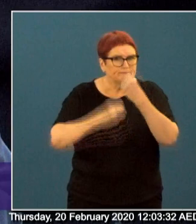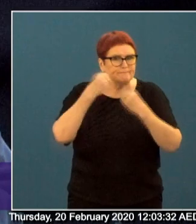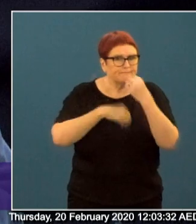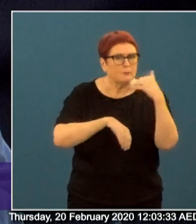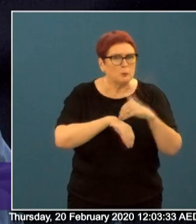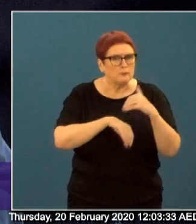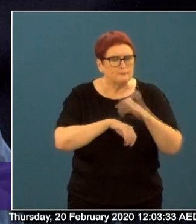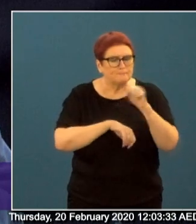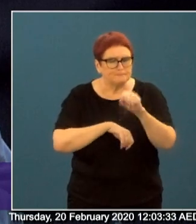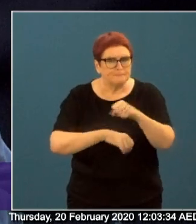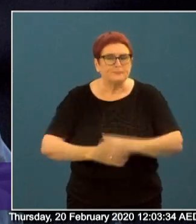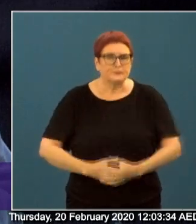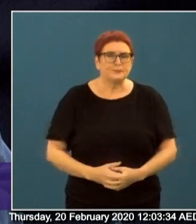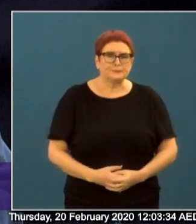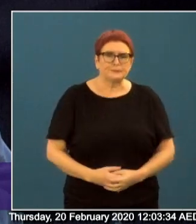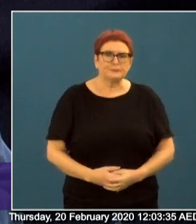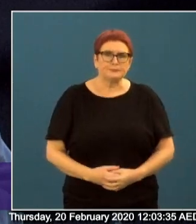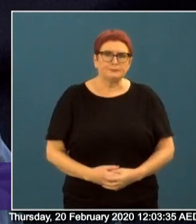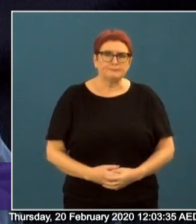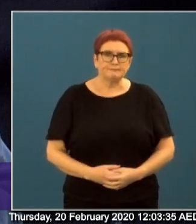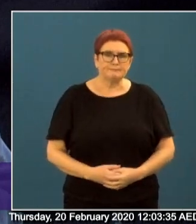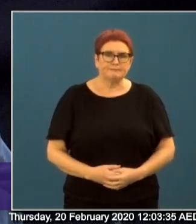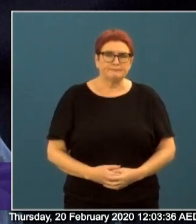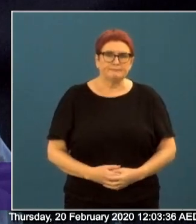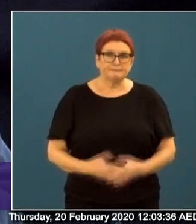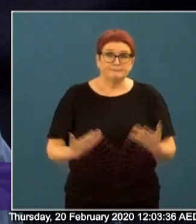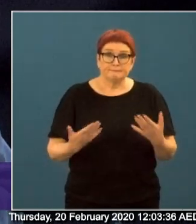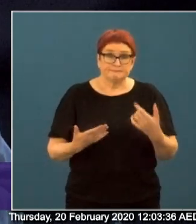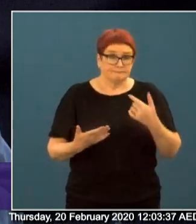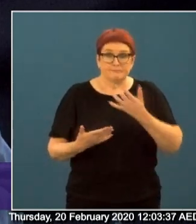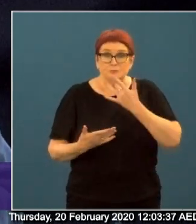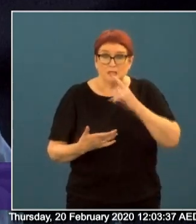Their impact, of course, is that if you're not supported to adequately